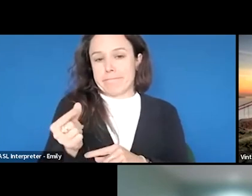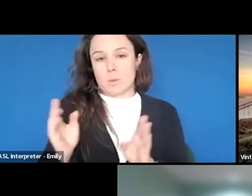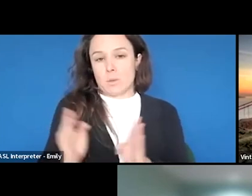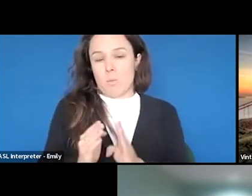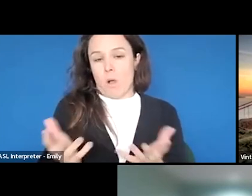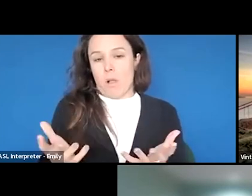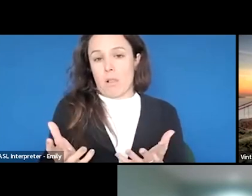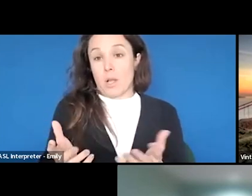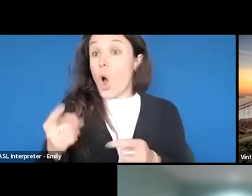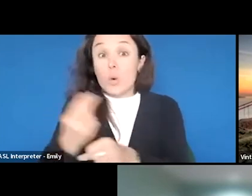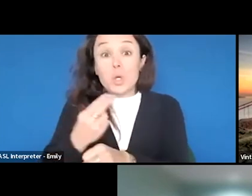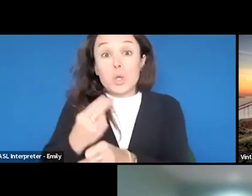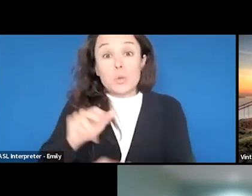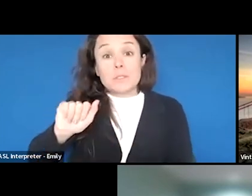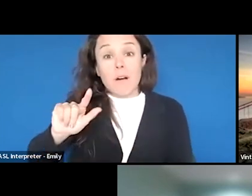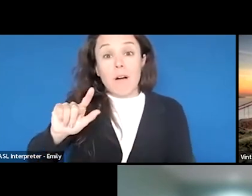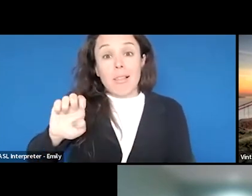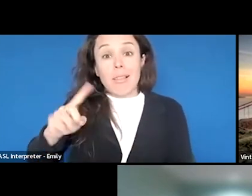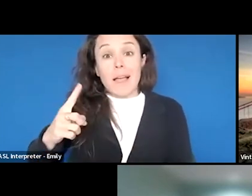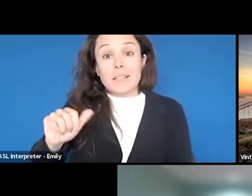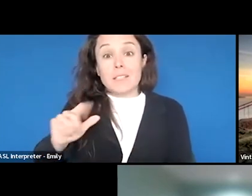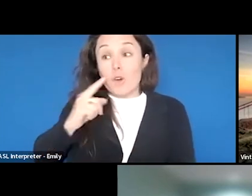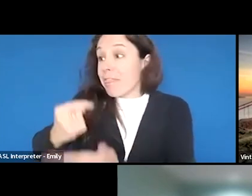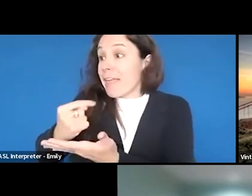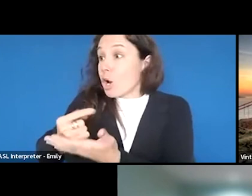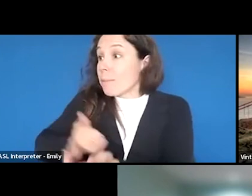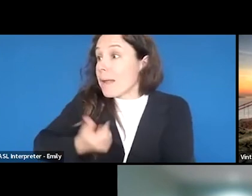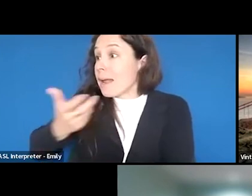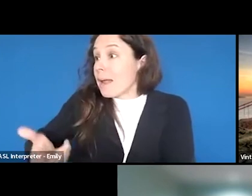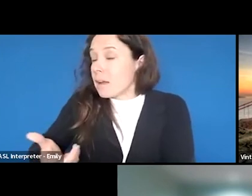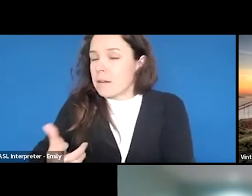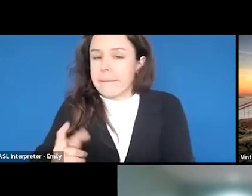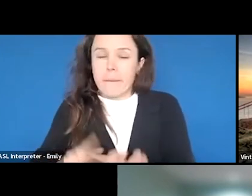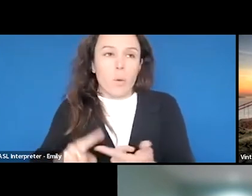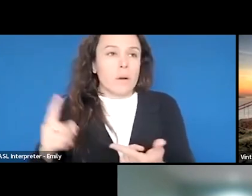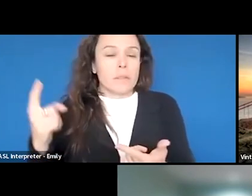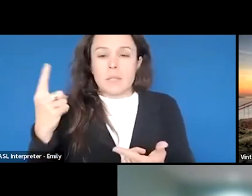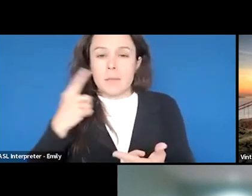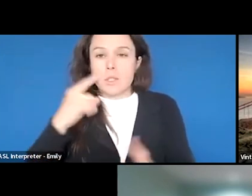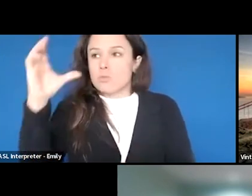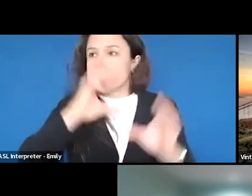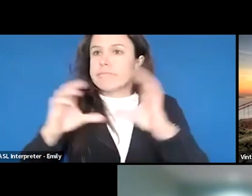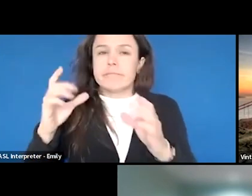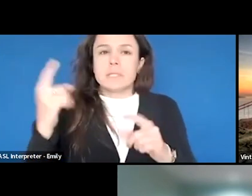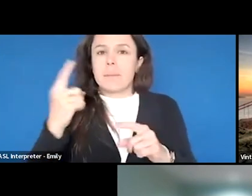as a therapist or explore ideas that you can't find a way to express visually is